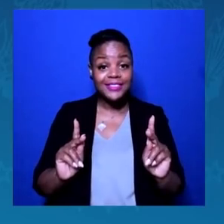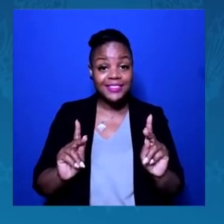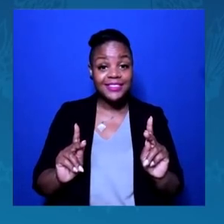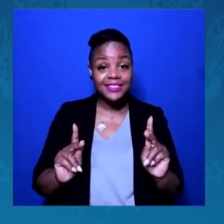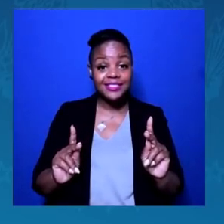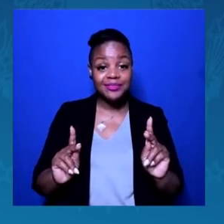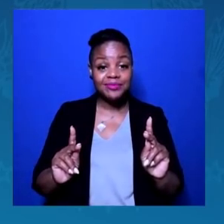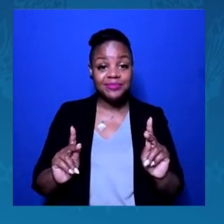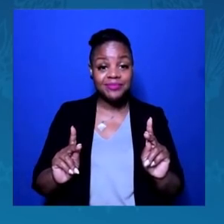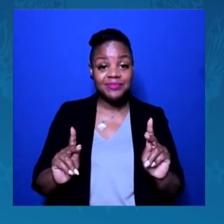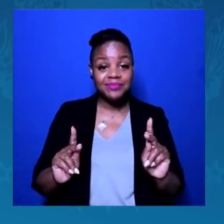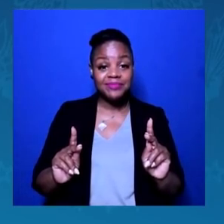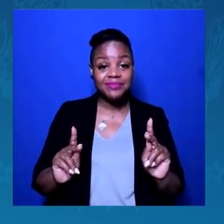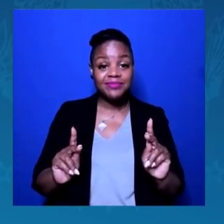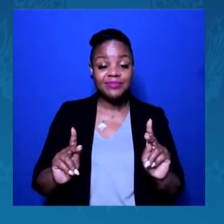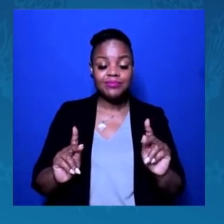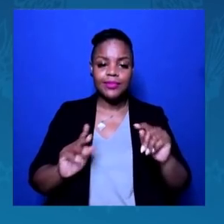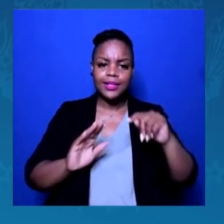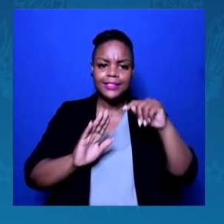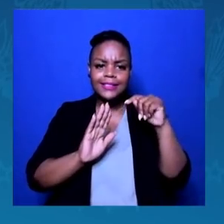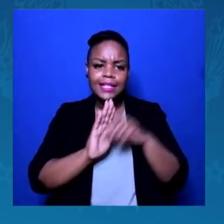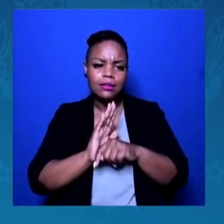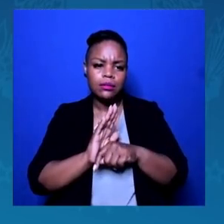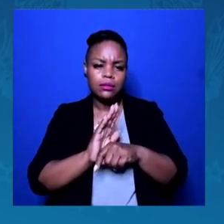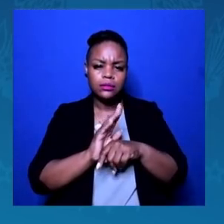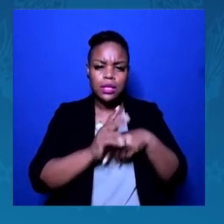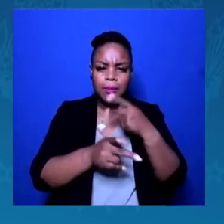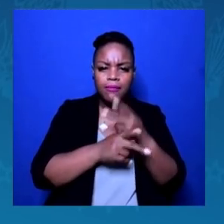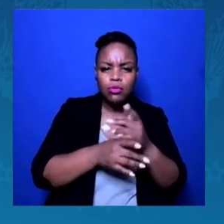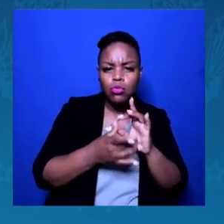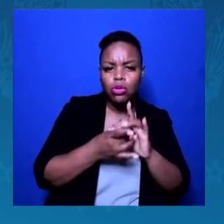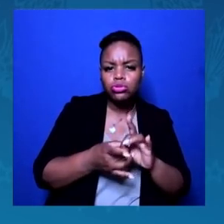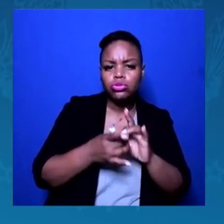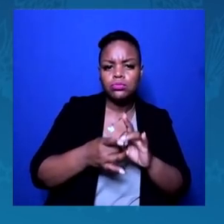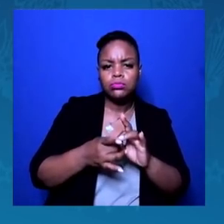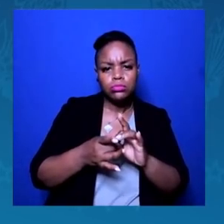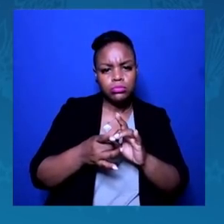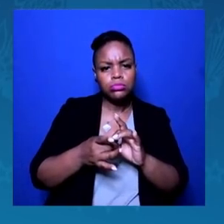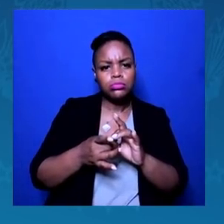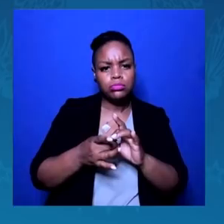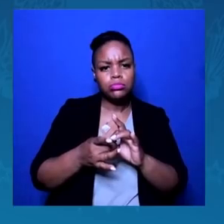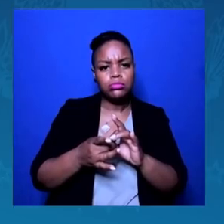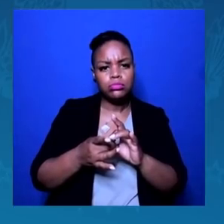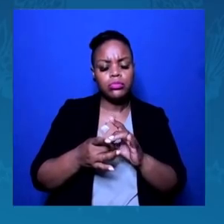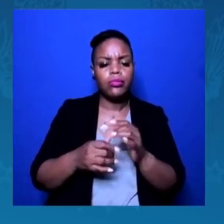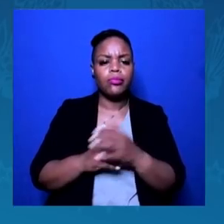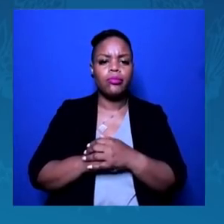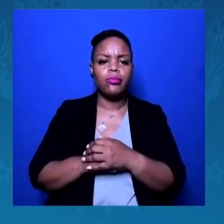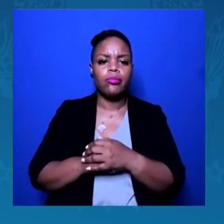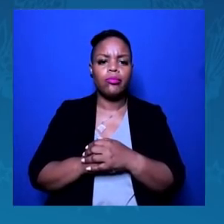First, I know that the COVID-19 surge is the number one issue for the Vietnamese people right now,